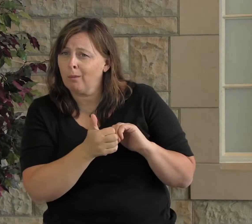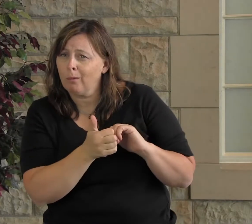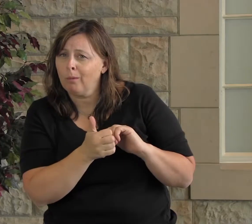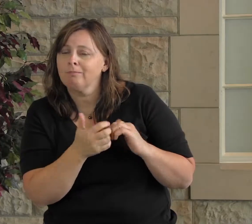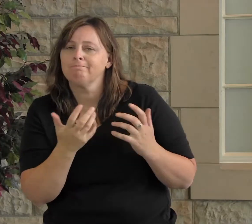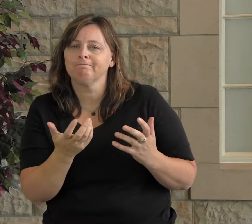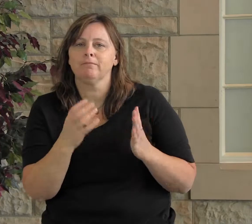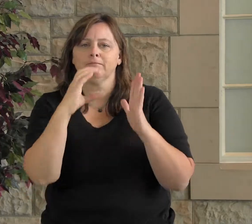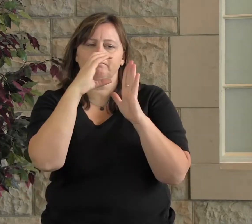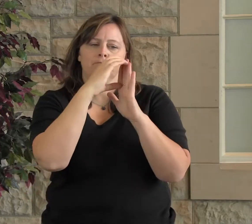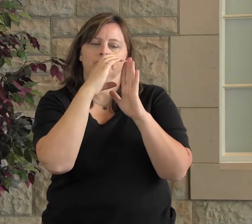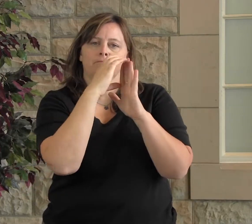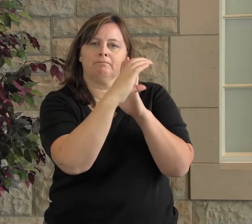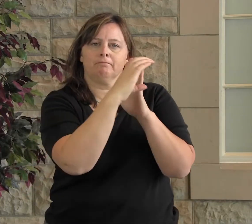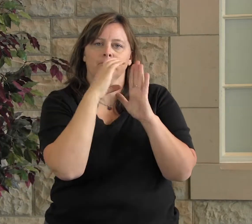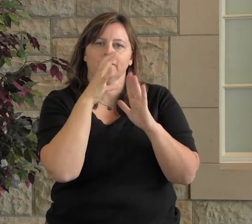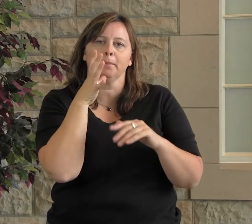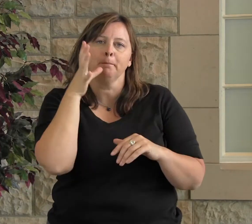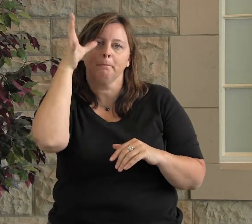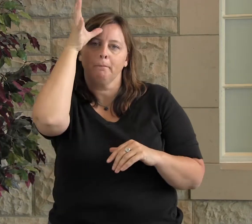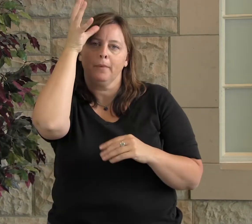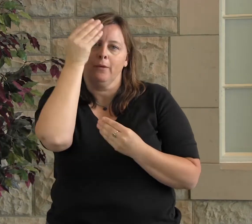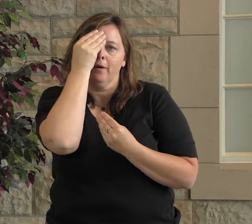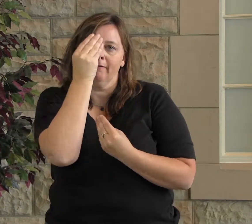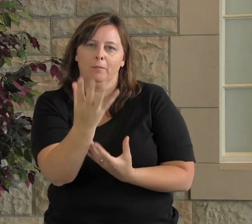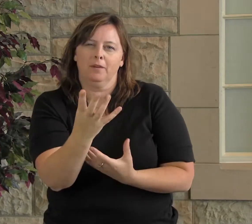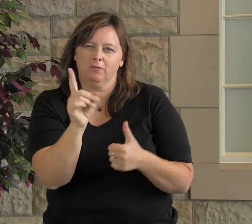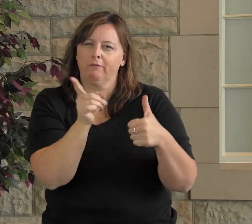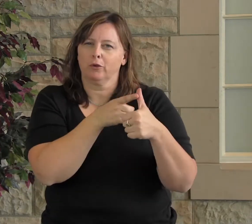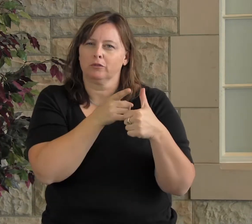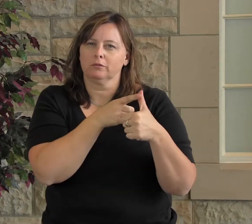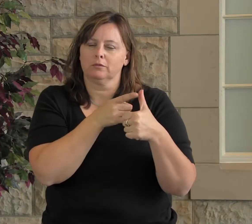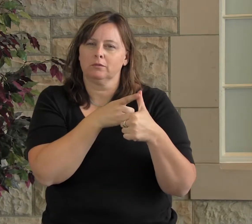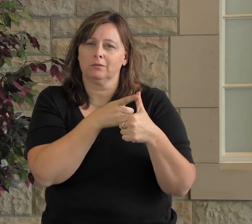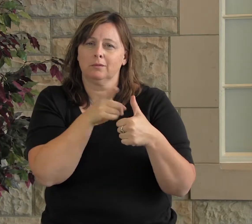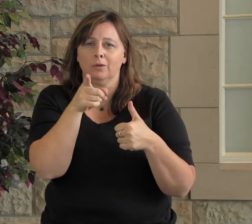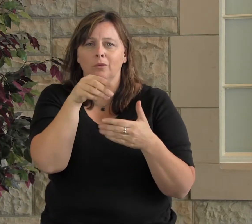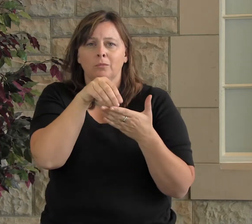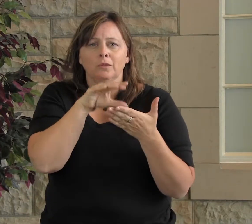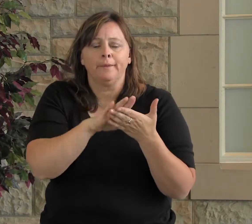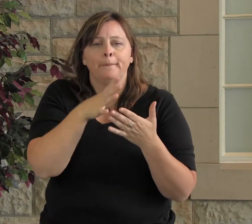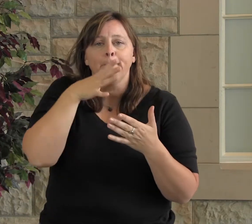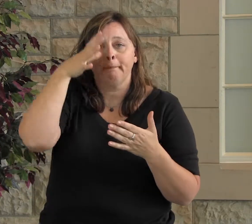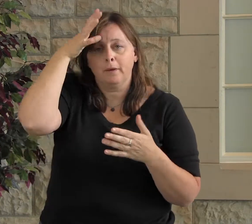I am going to explain how to use the form. The top part of the form is for parent information first.